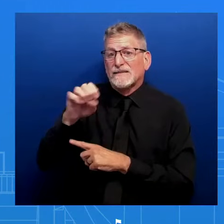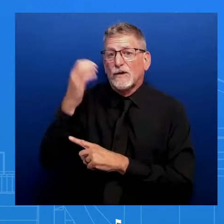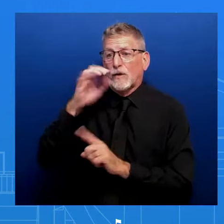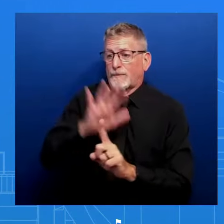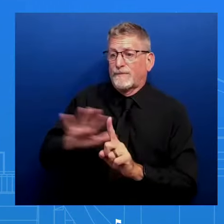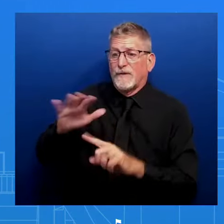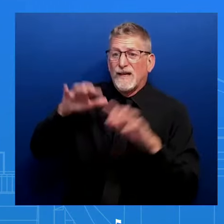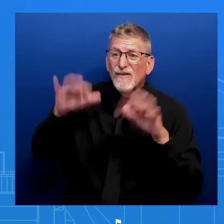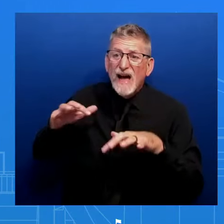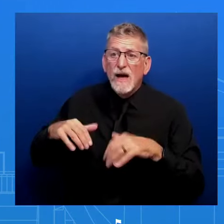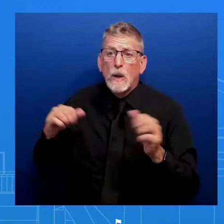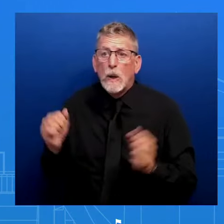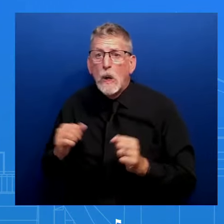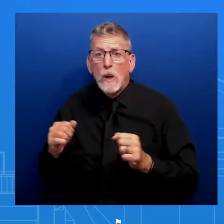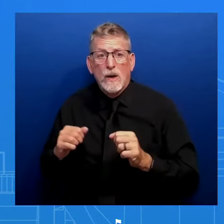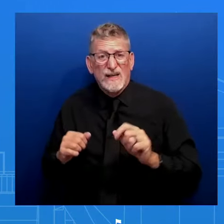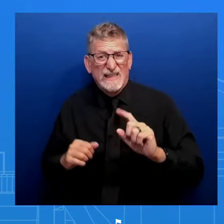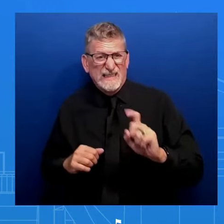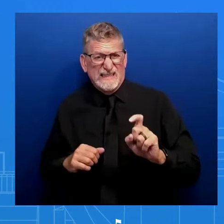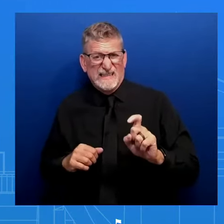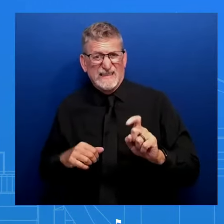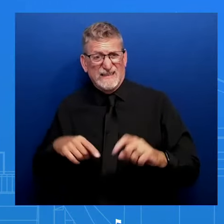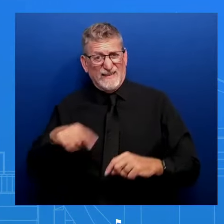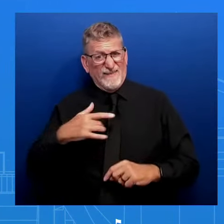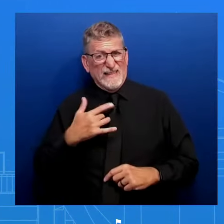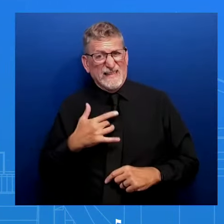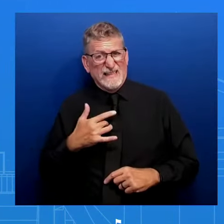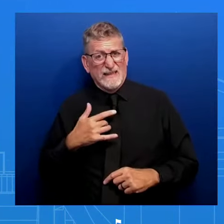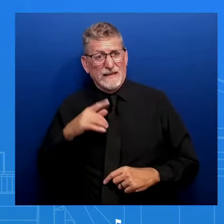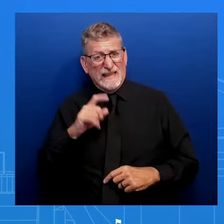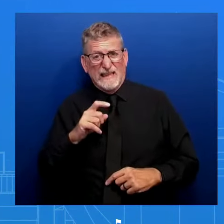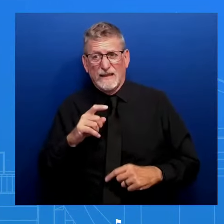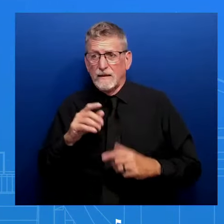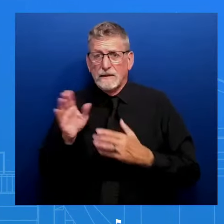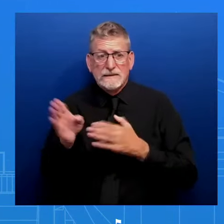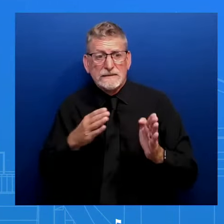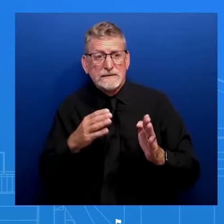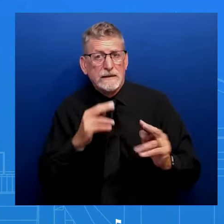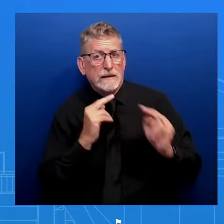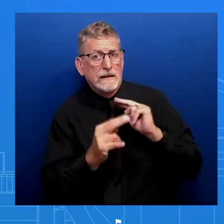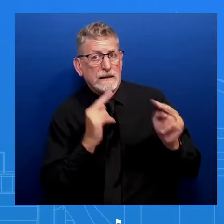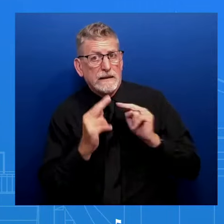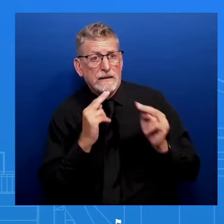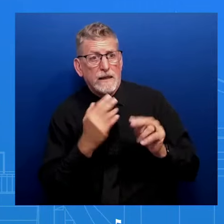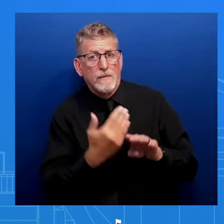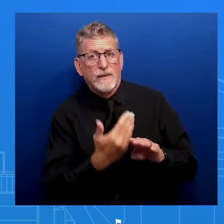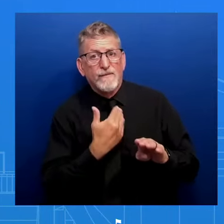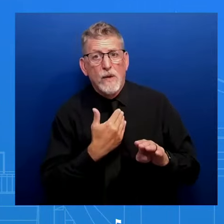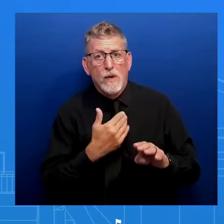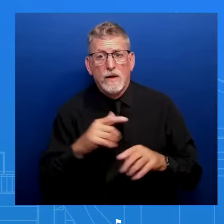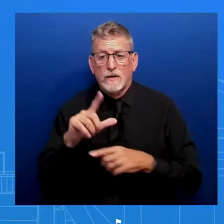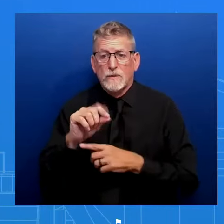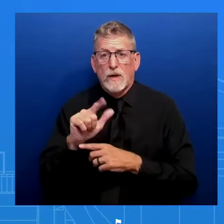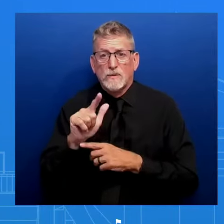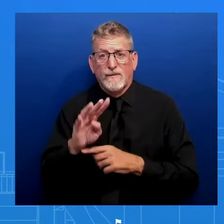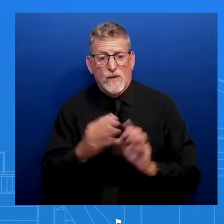before this thing drags on into '24? I mean, when does diplomacy kick in? Mr. Kirby: When does what kick in?